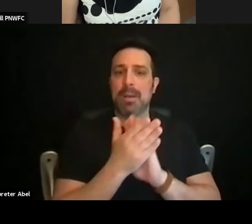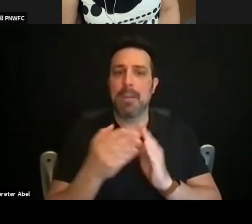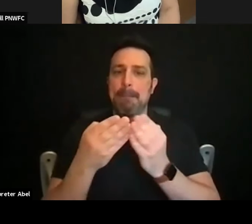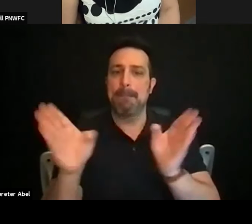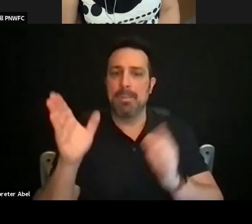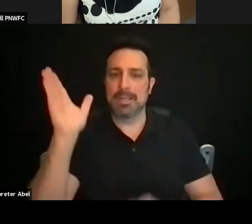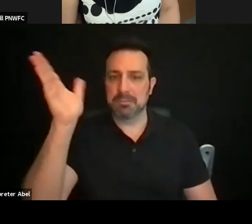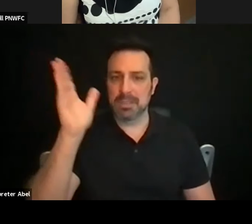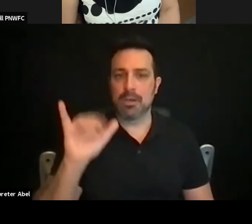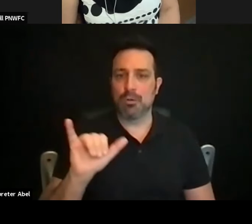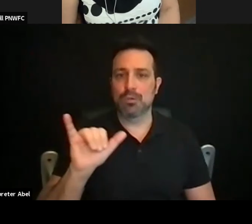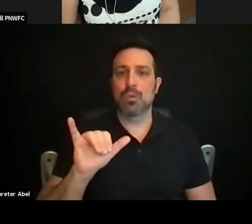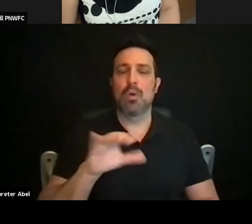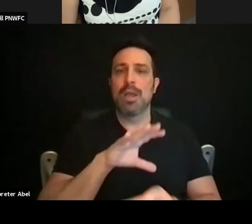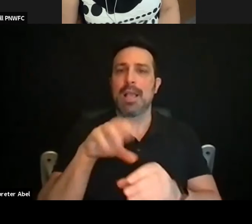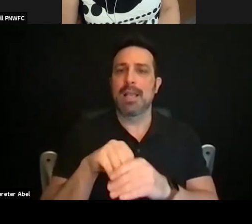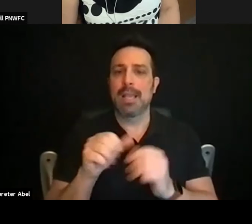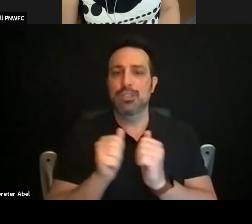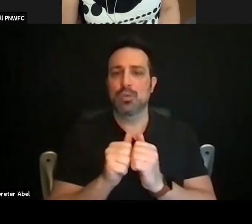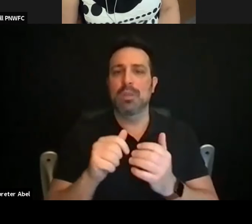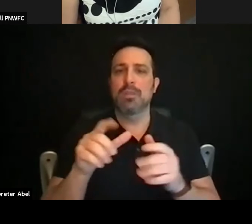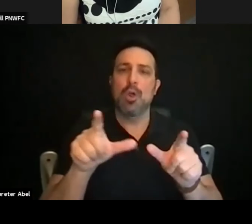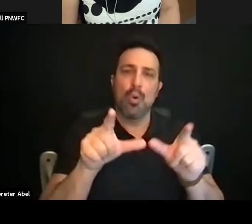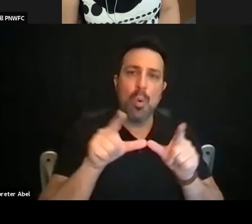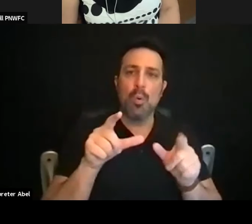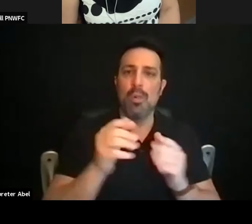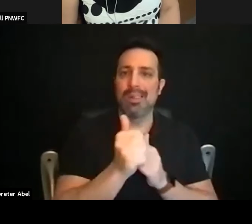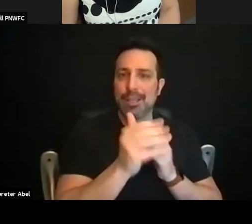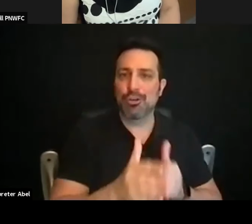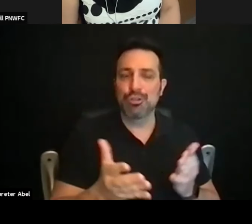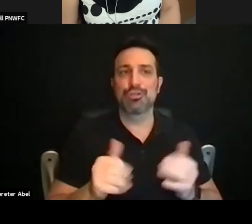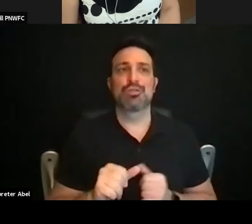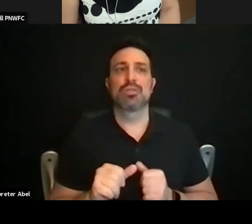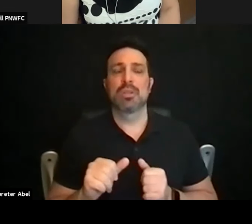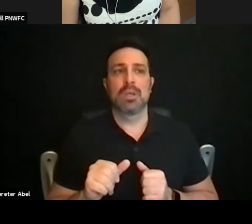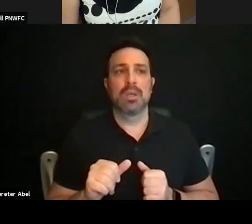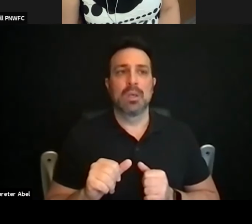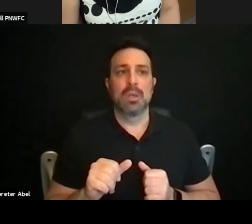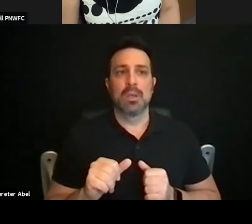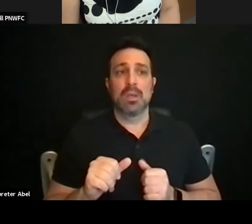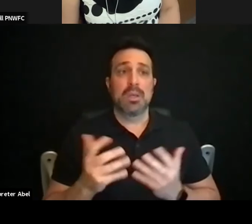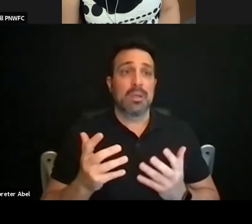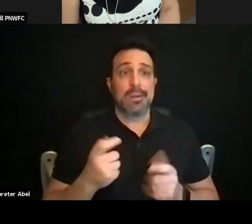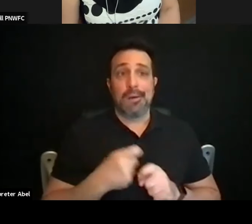that one. Well, for me, my writing has also -- like I said earlier, my writing has turned into public